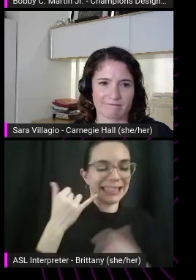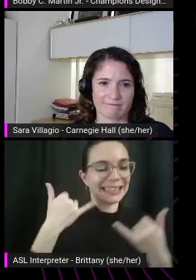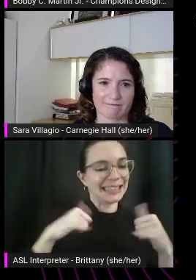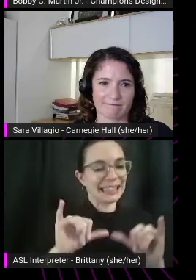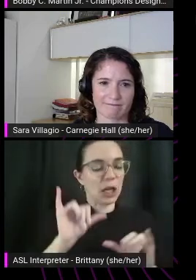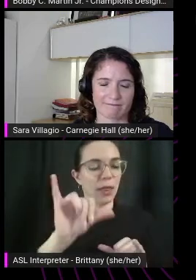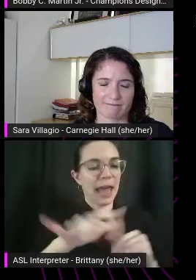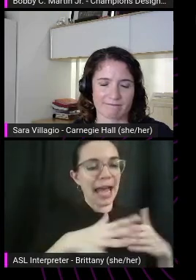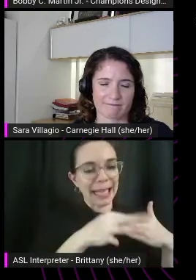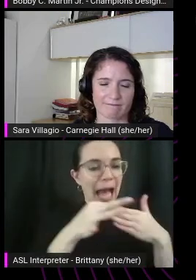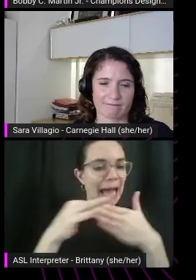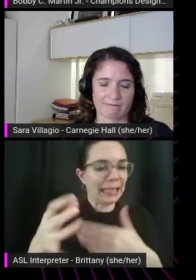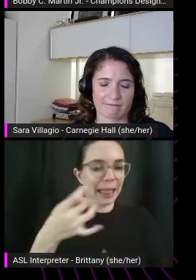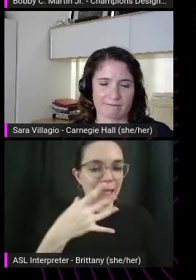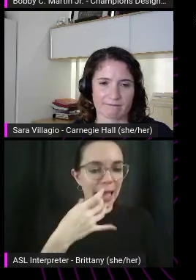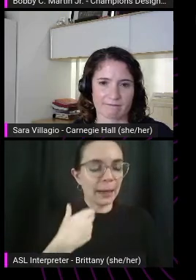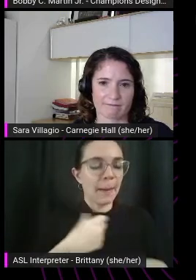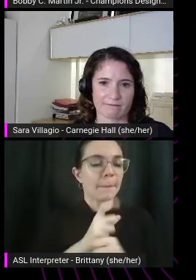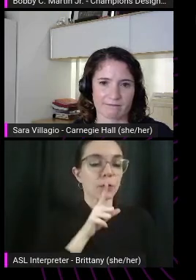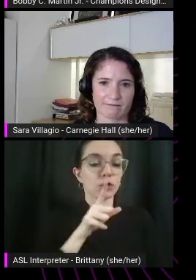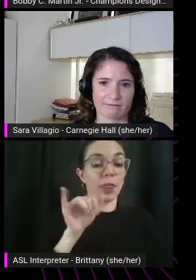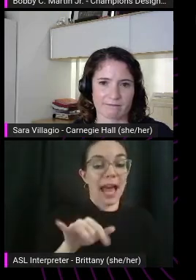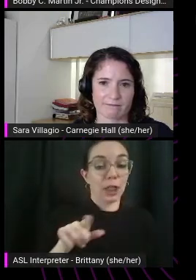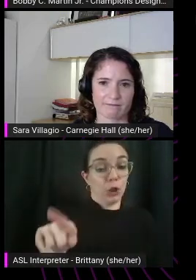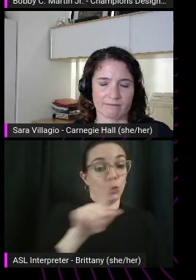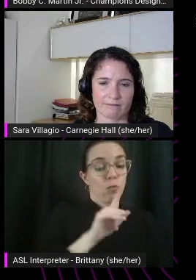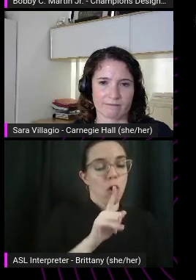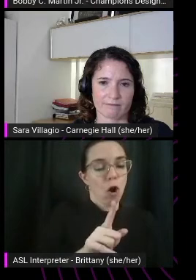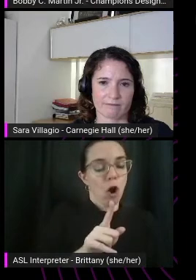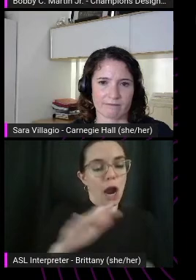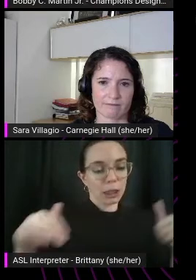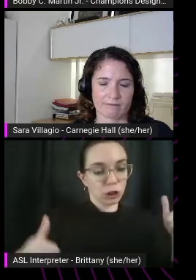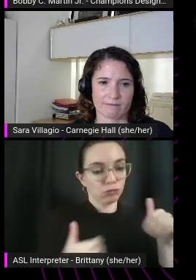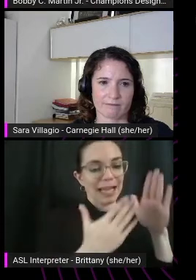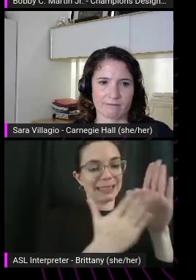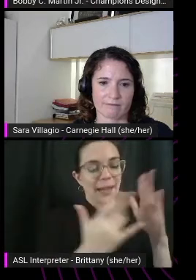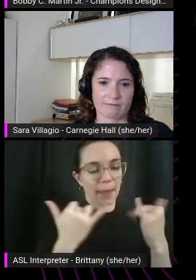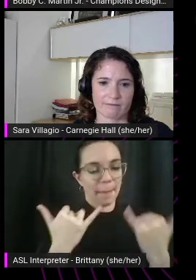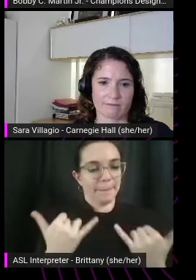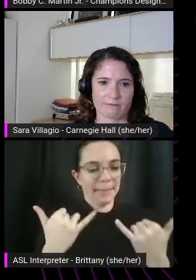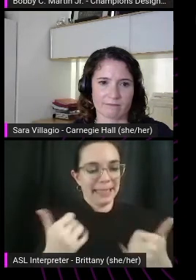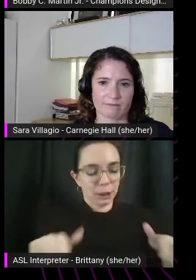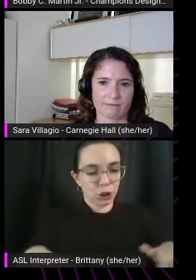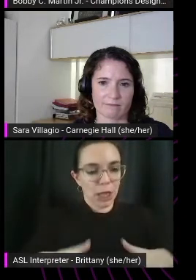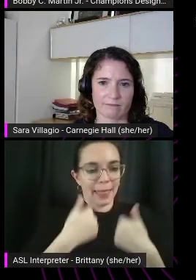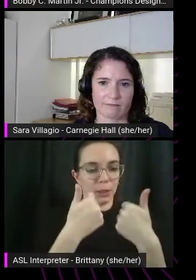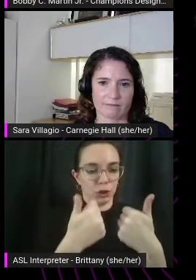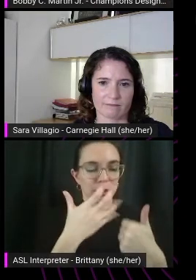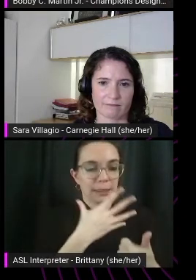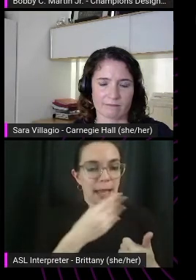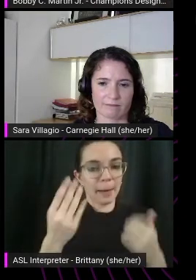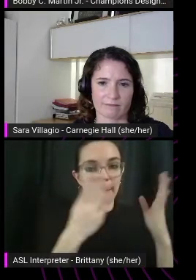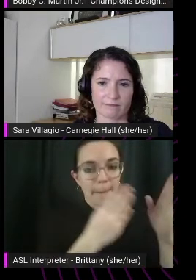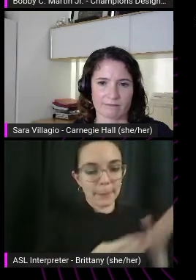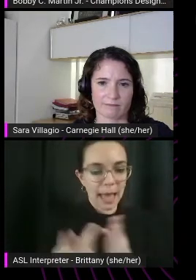And making sure that you are addressing the immediate challenges as well as planning for the long-term.